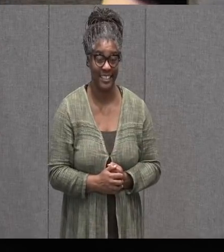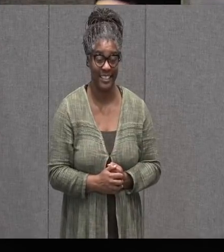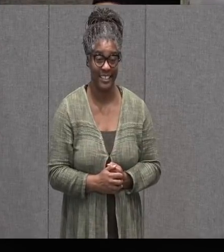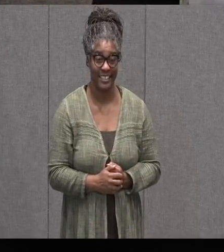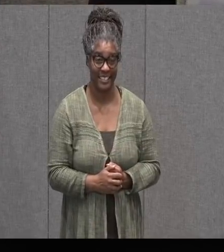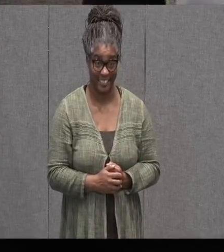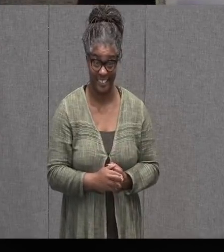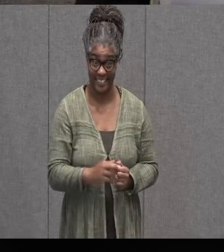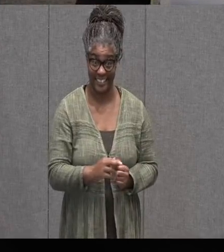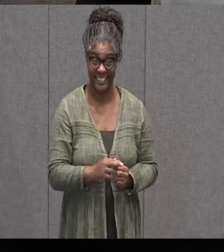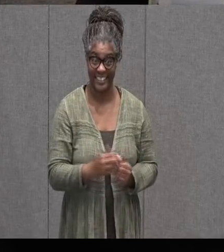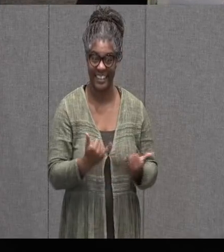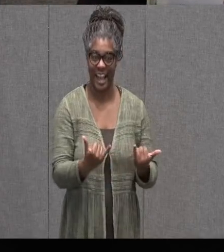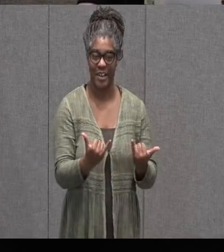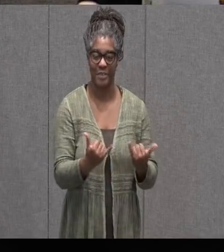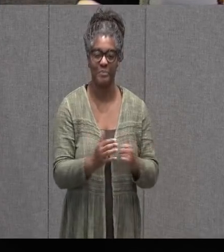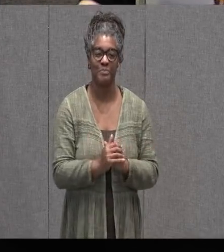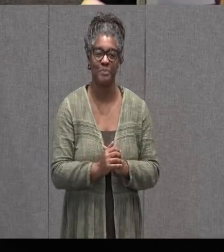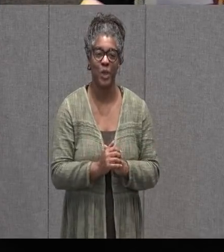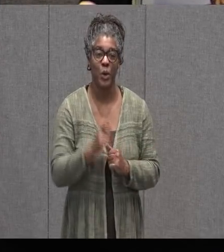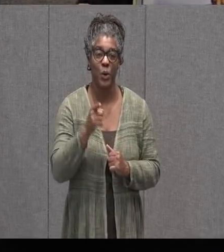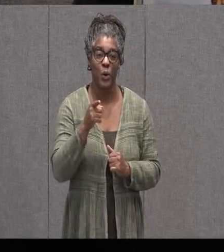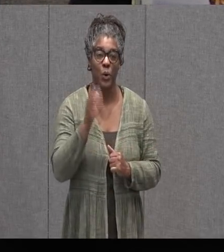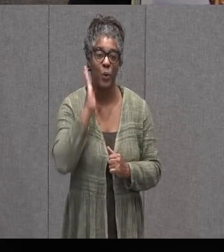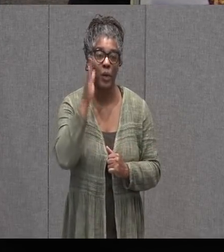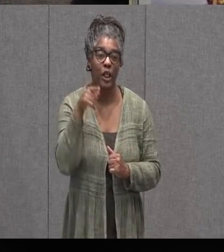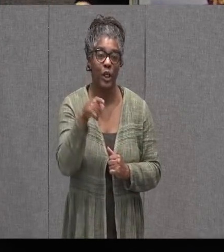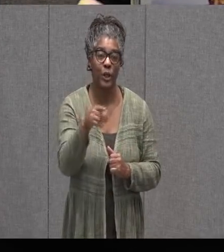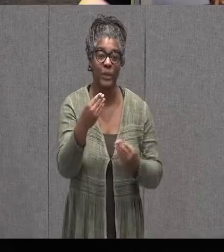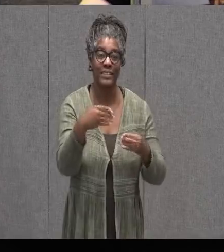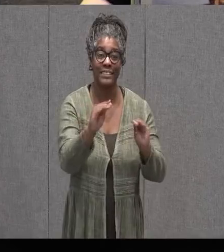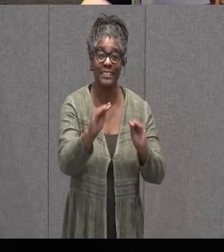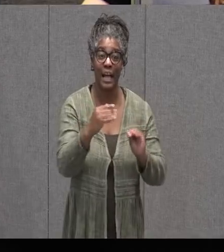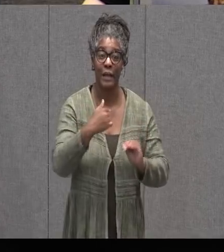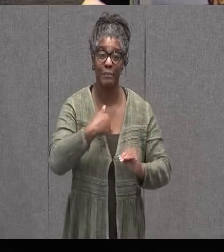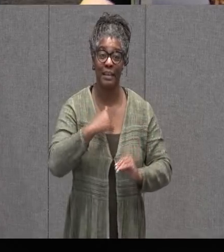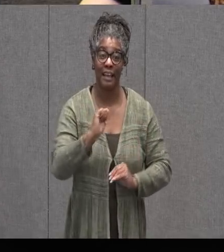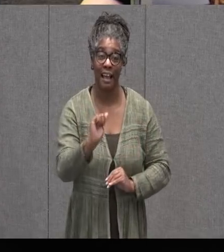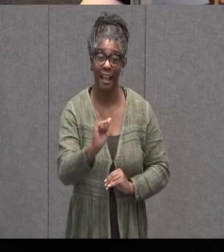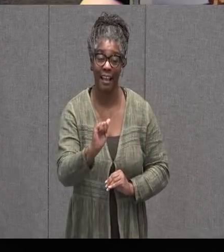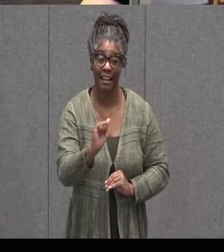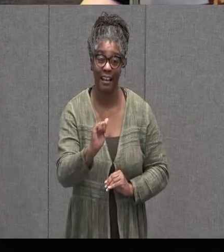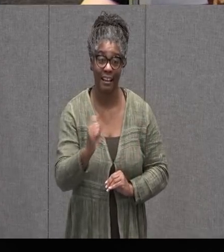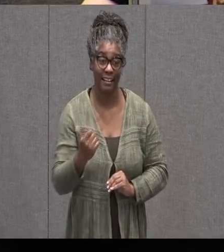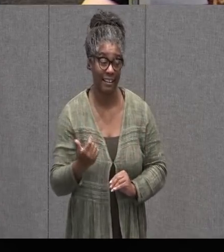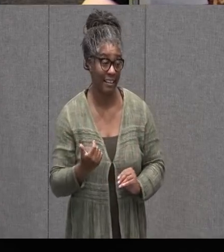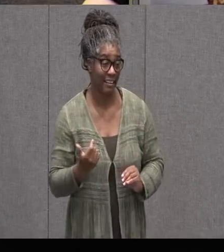Here we go! Will you sell me a fish?